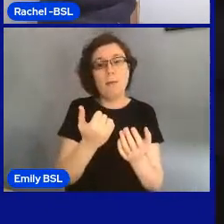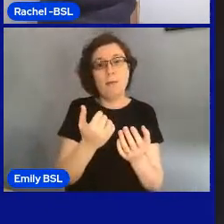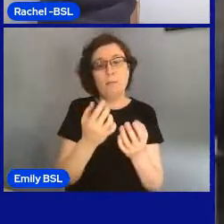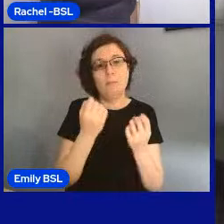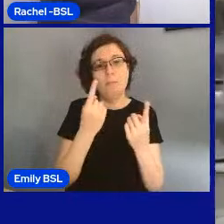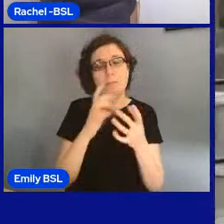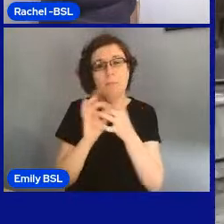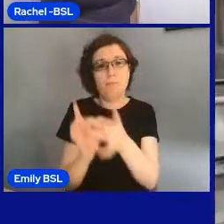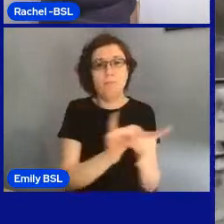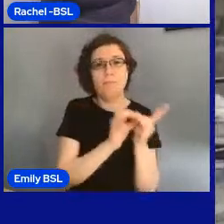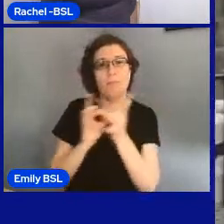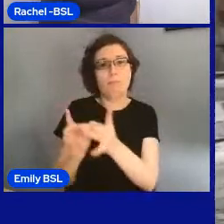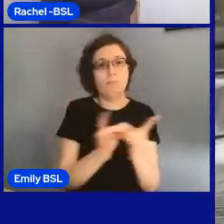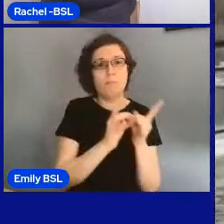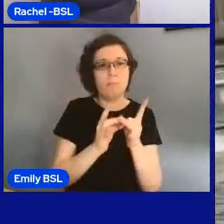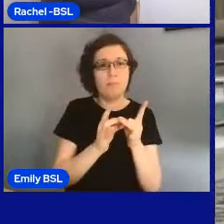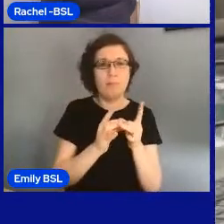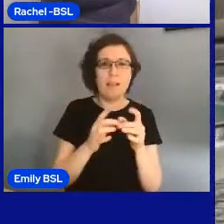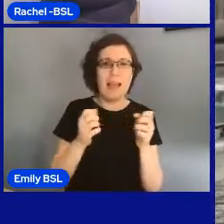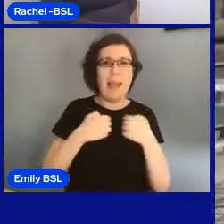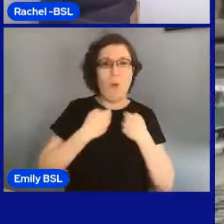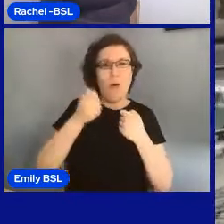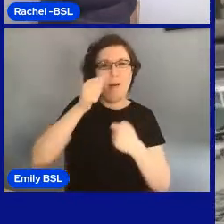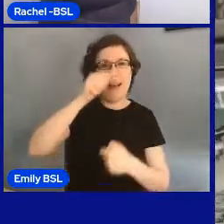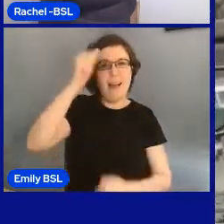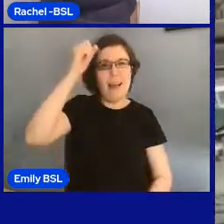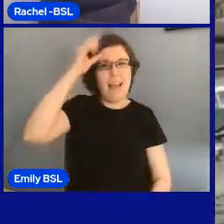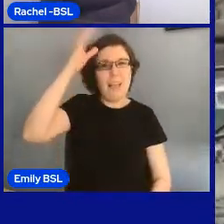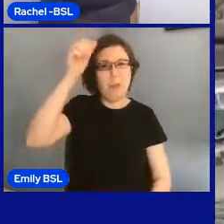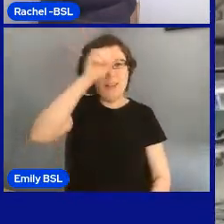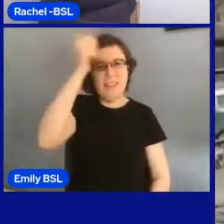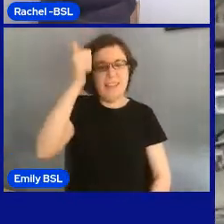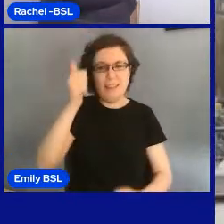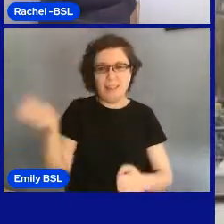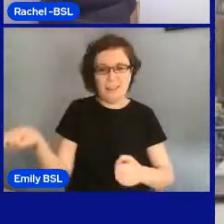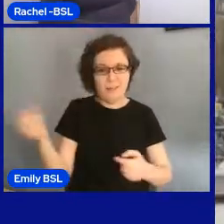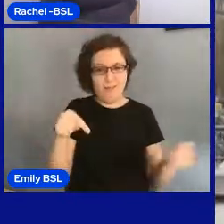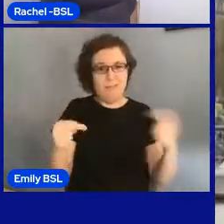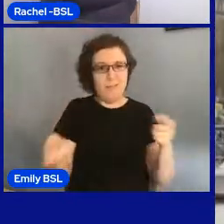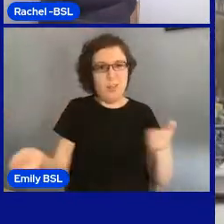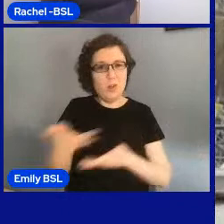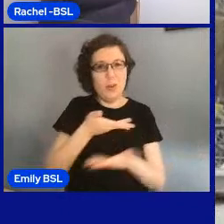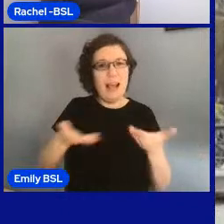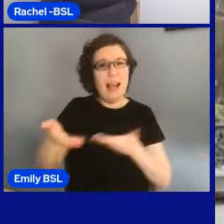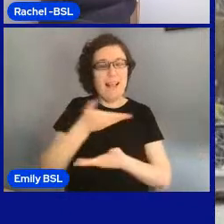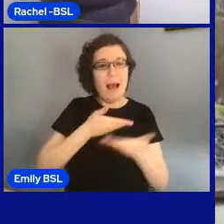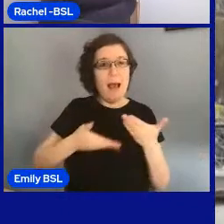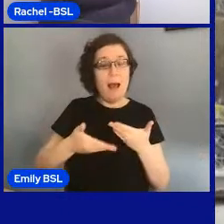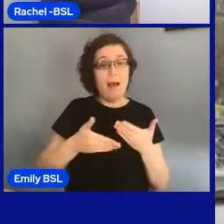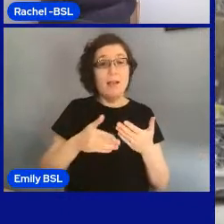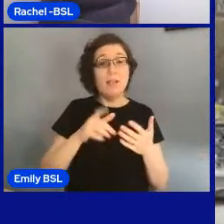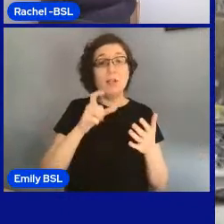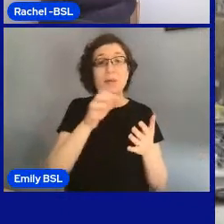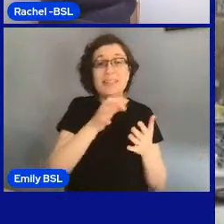It was a great opportunity to collaborate with City ID so we could bring together our joint expertise in place